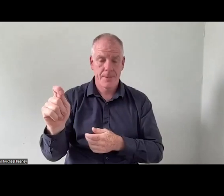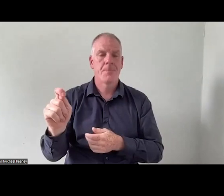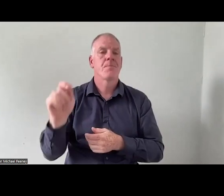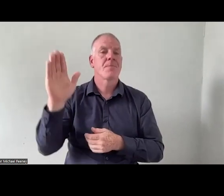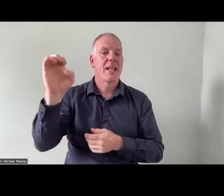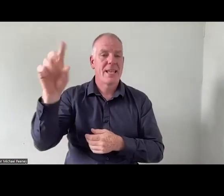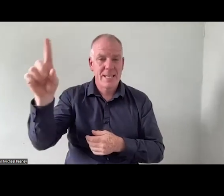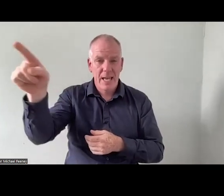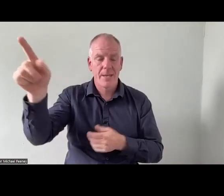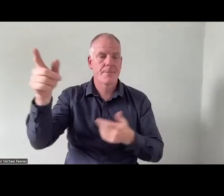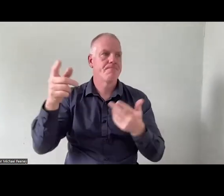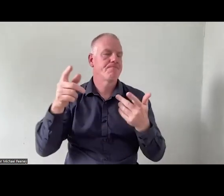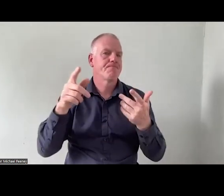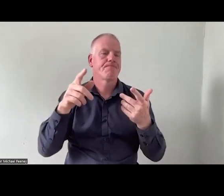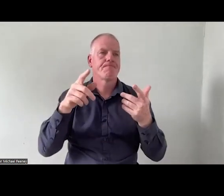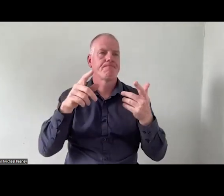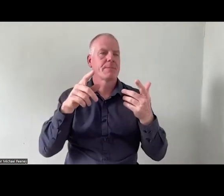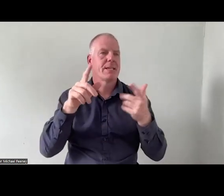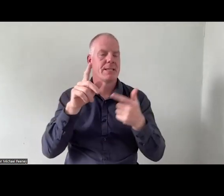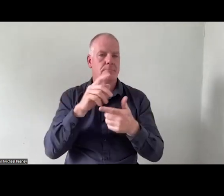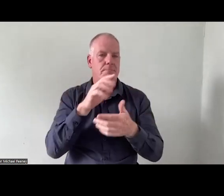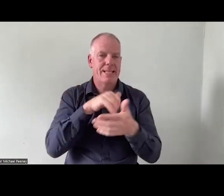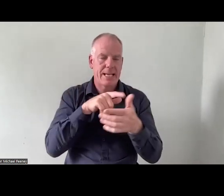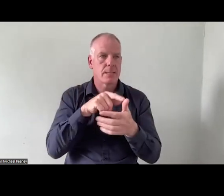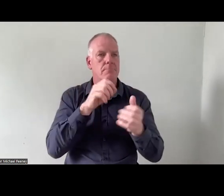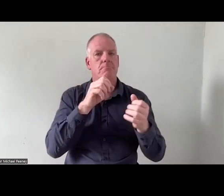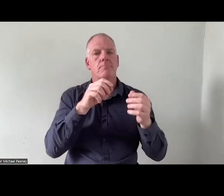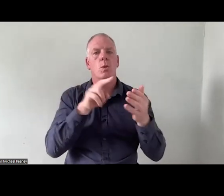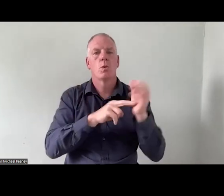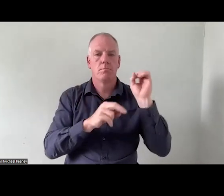We can take our text, we can output it via projector.